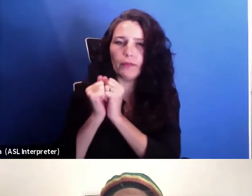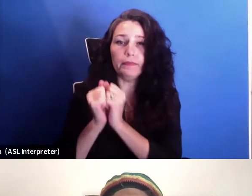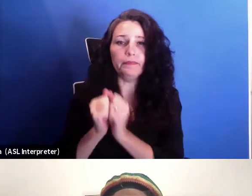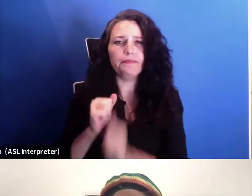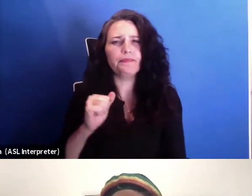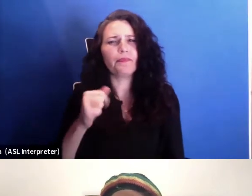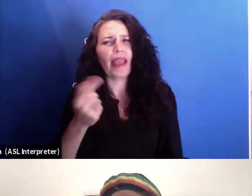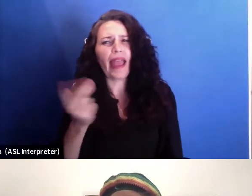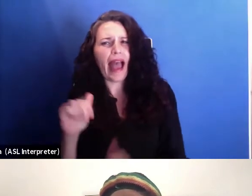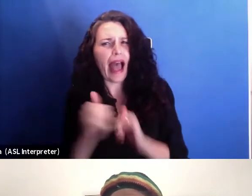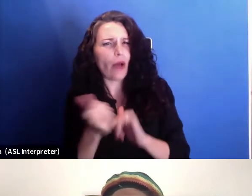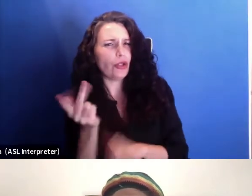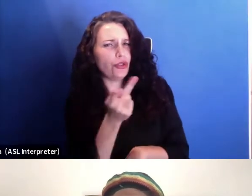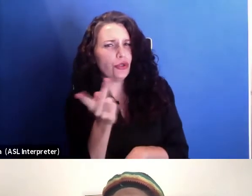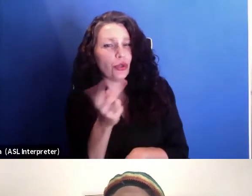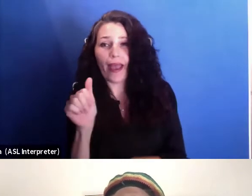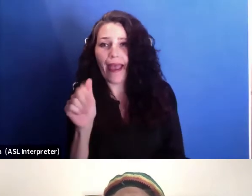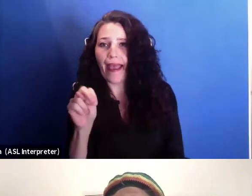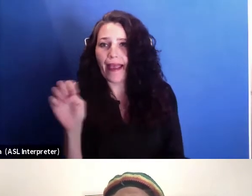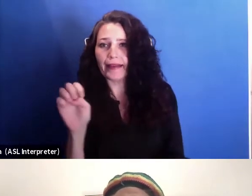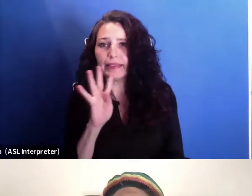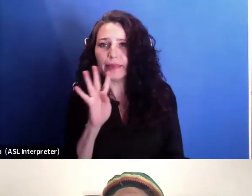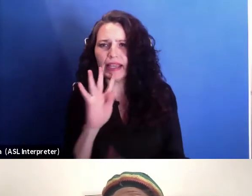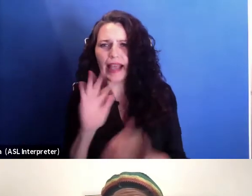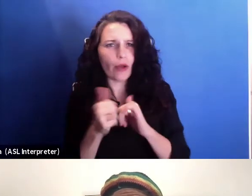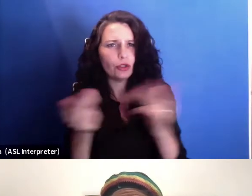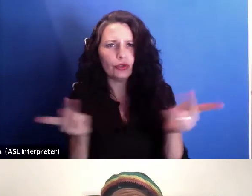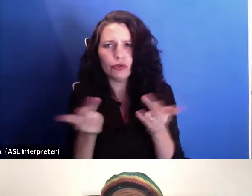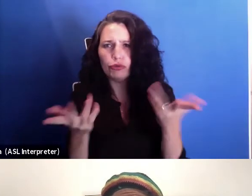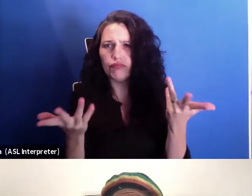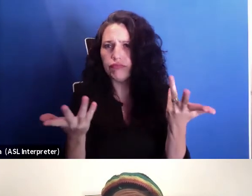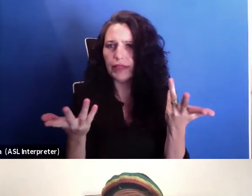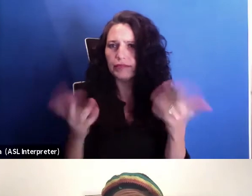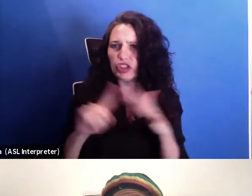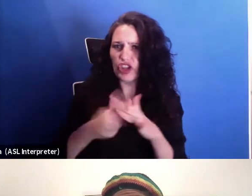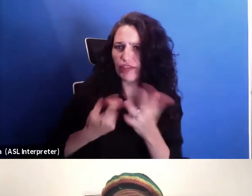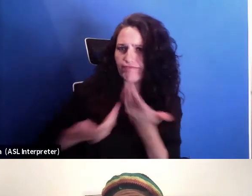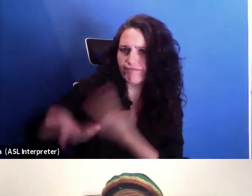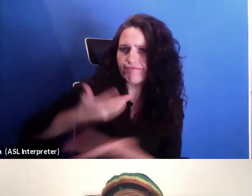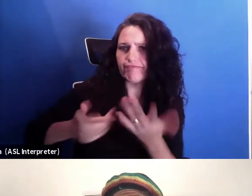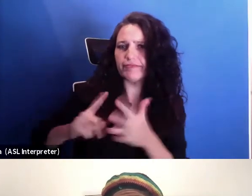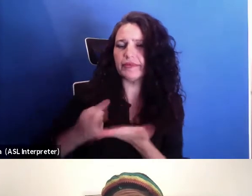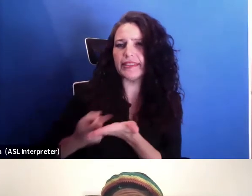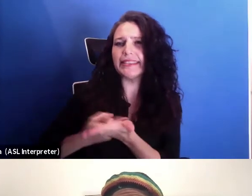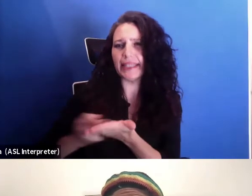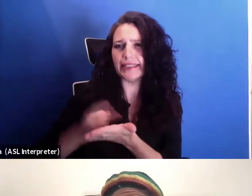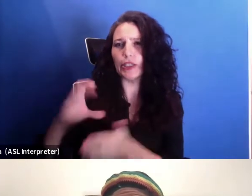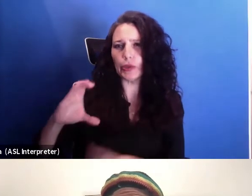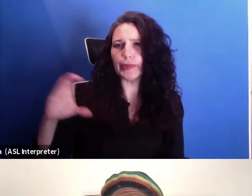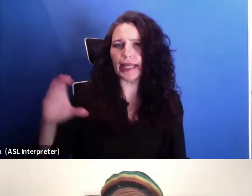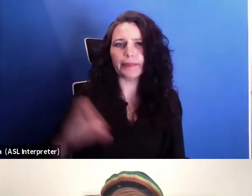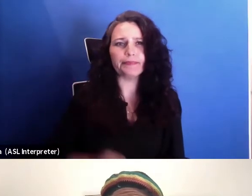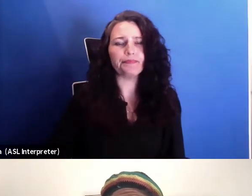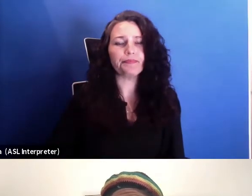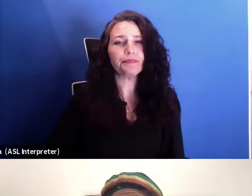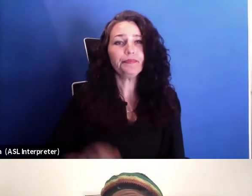and working together and how you would work together? Well, I had become very interested in Jim's,